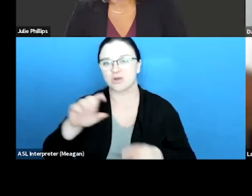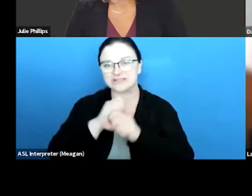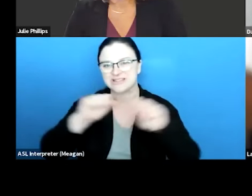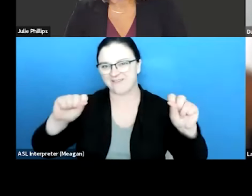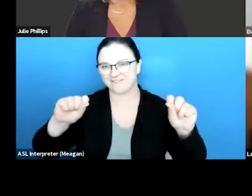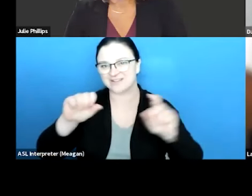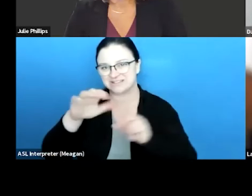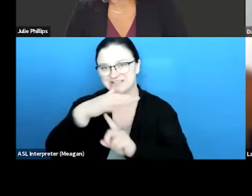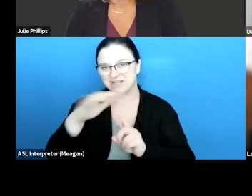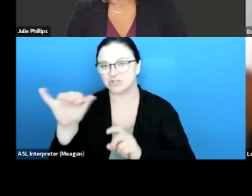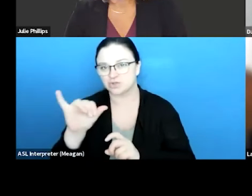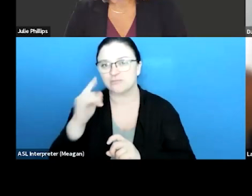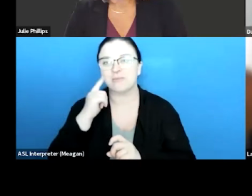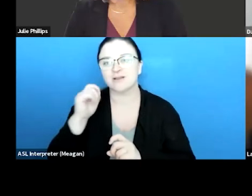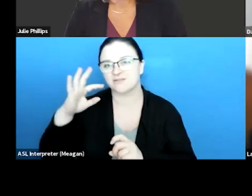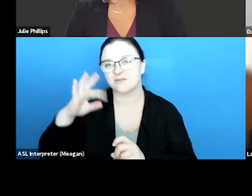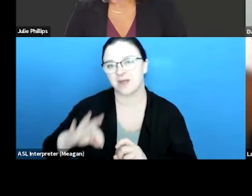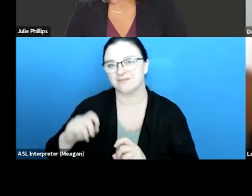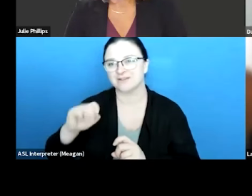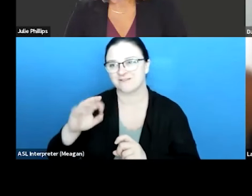because of the benefits of the two-person teams.